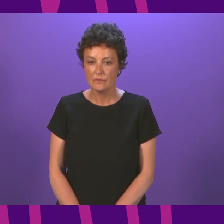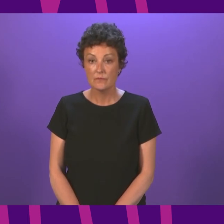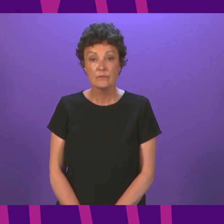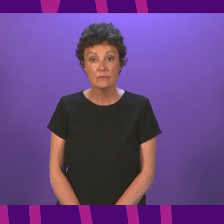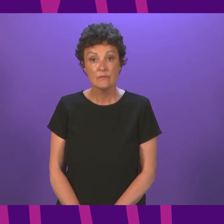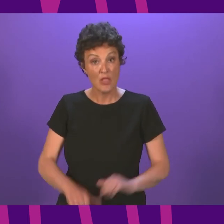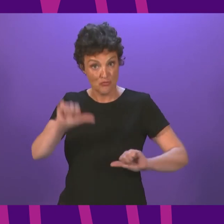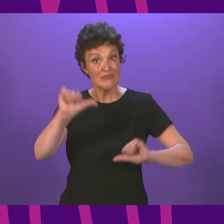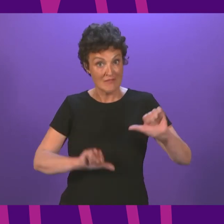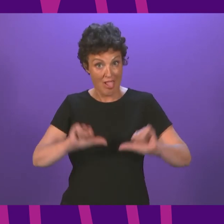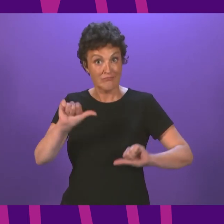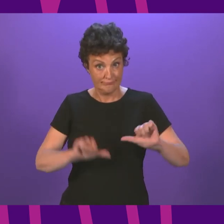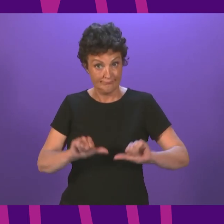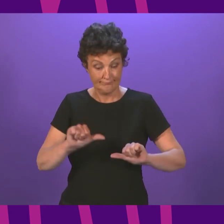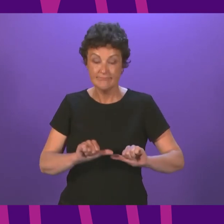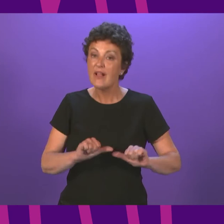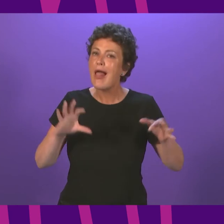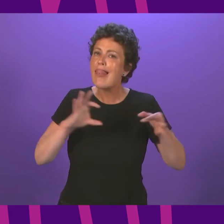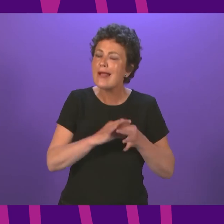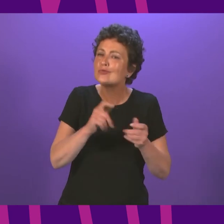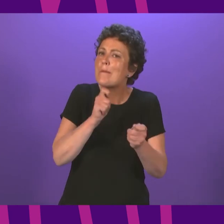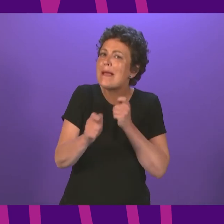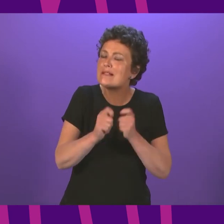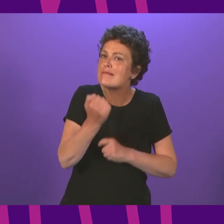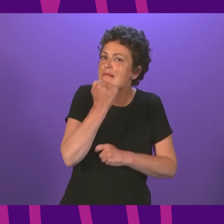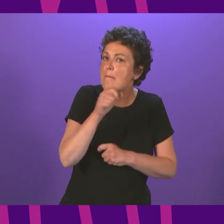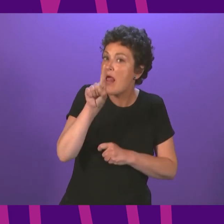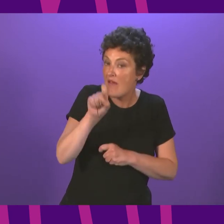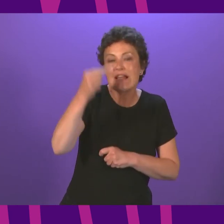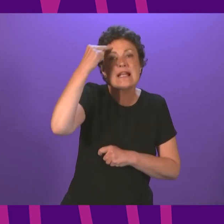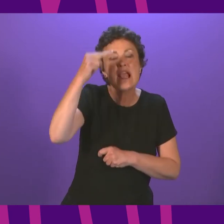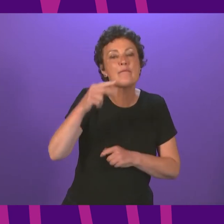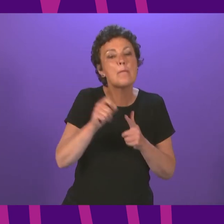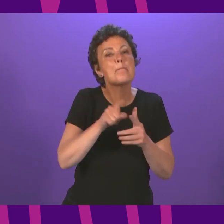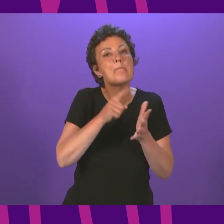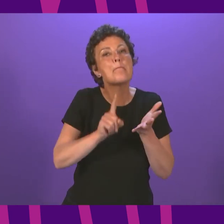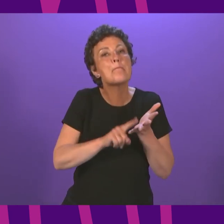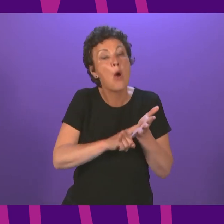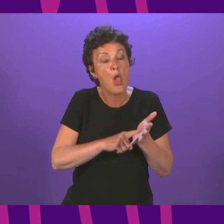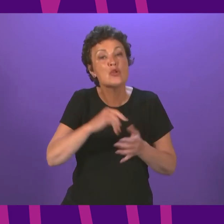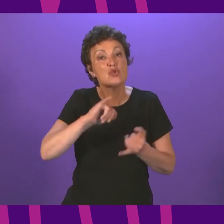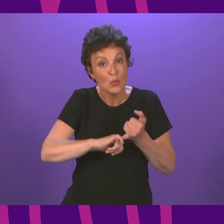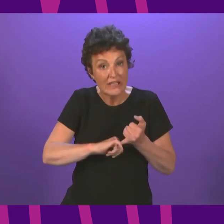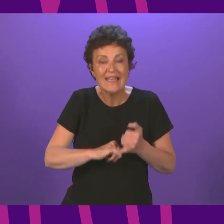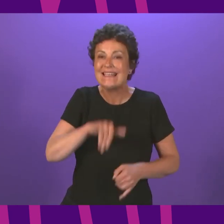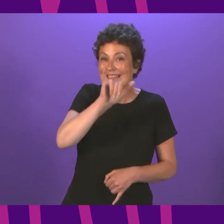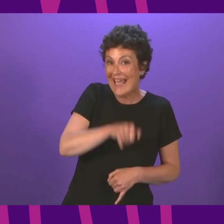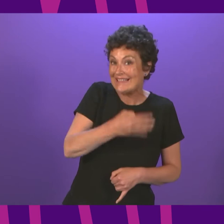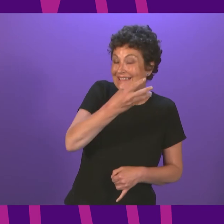this point. The result of the division is: For 61, Against 60, Abstentions 0. That ends the consideration of amendments. As members will be aware, at this stage in proceedings, I am required under standing orders to decide whether in my view any provision of the bill relates to a protected subject